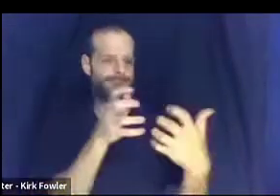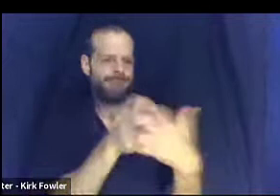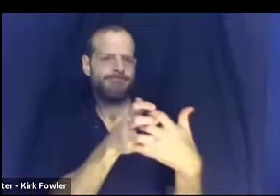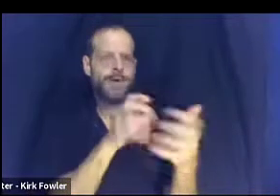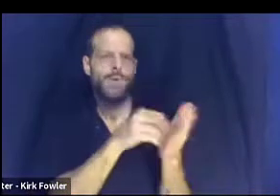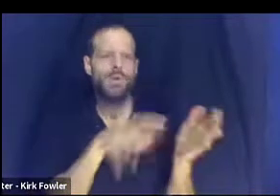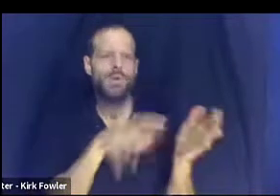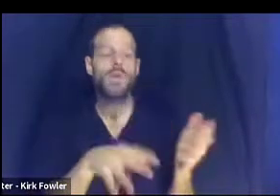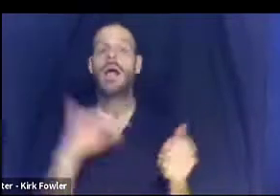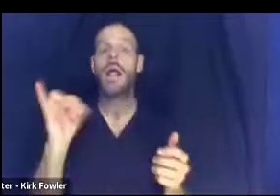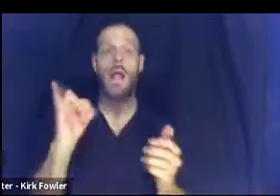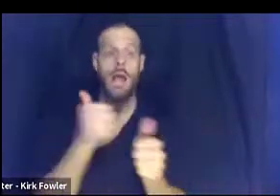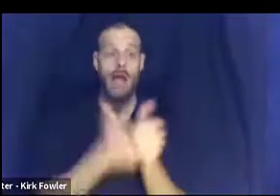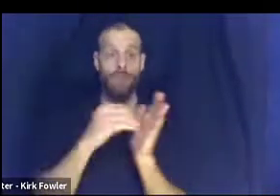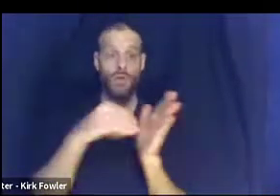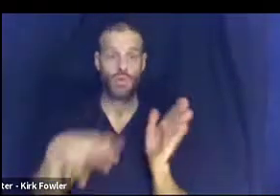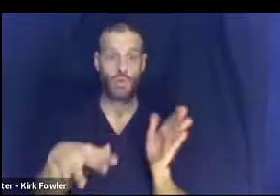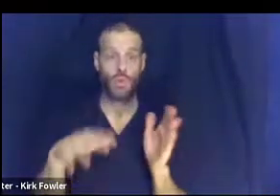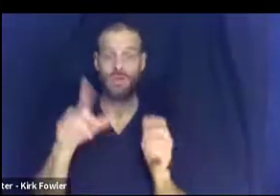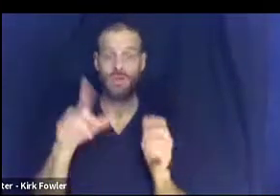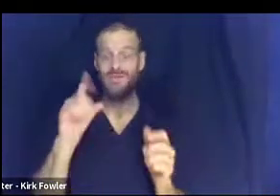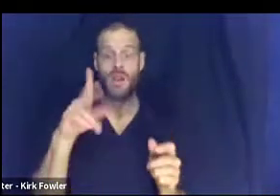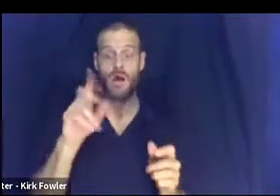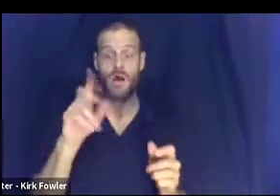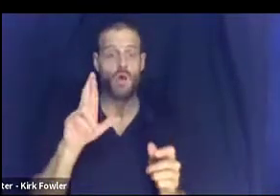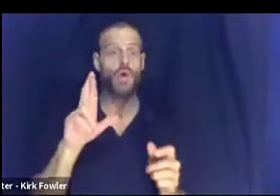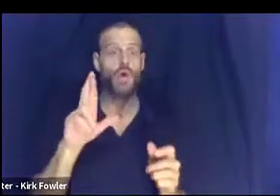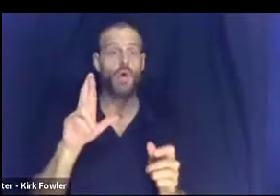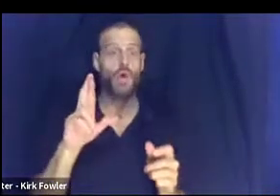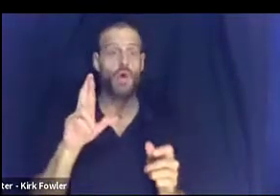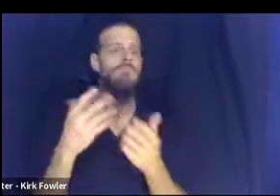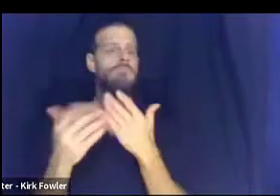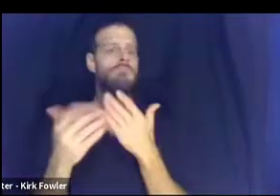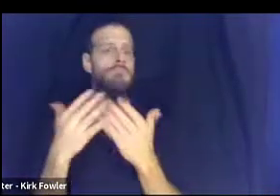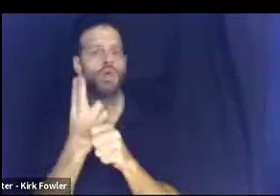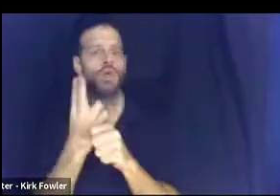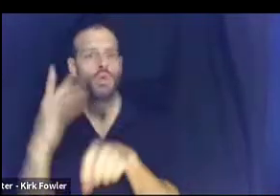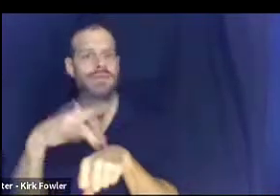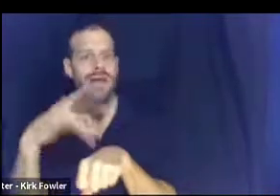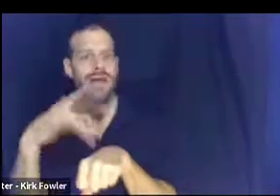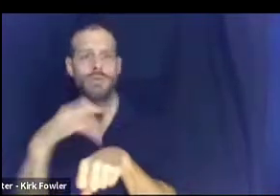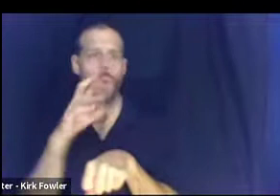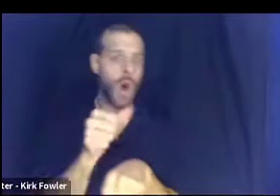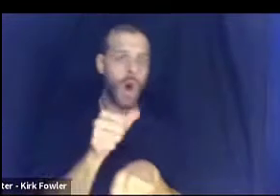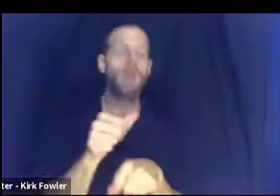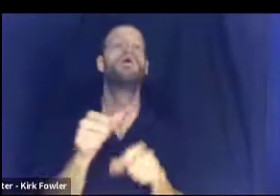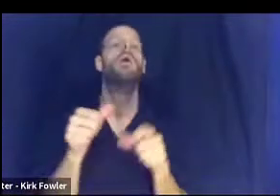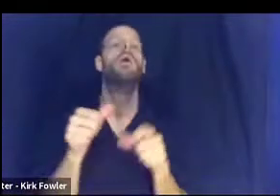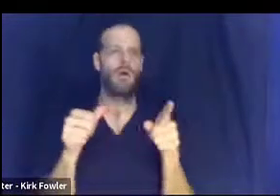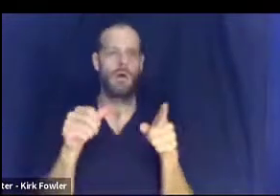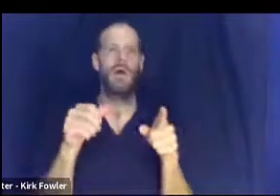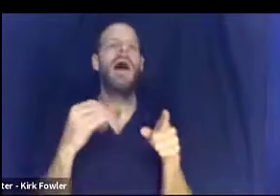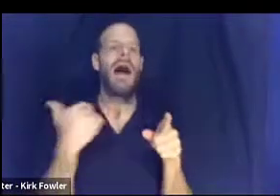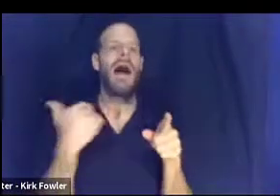even the other students who don't use tangible symbols, every student's locker or cubby is labeled with a unique texture.